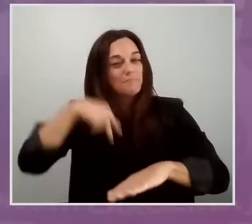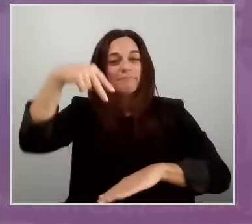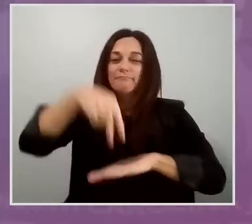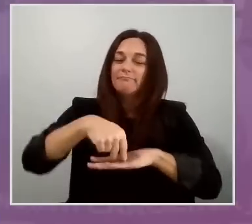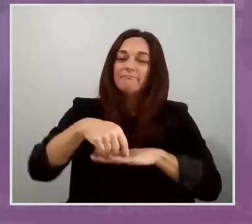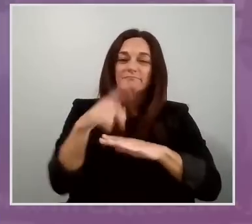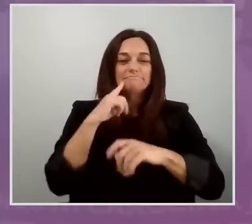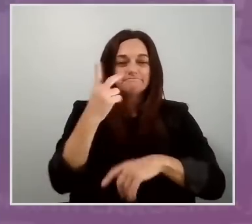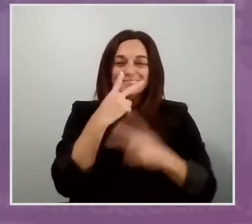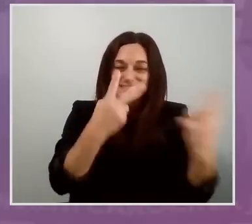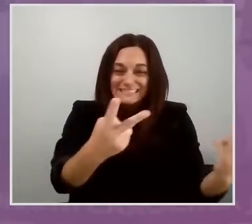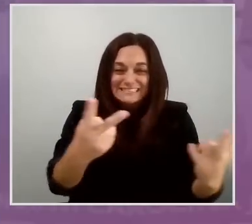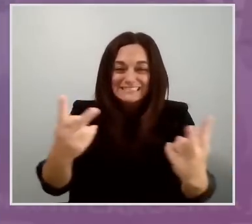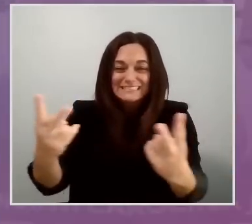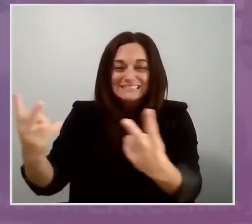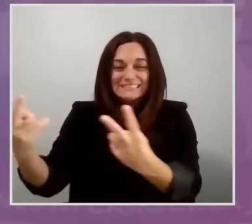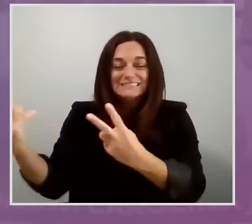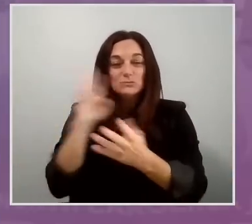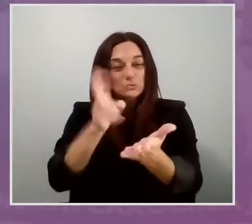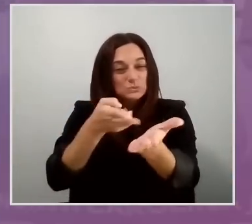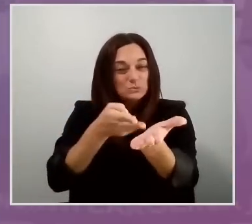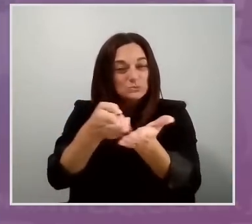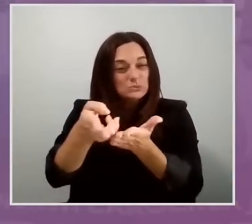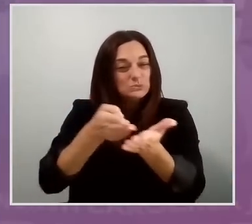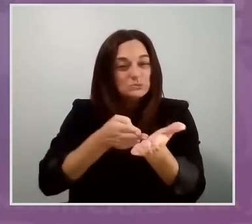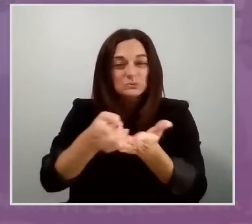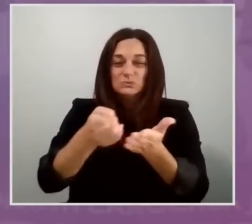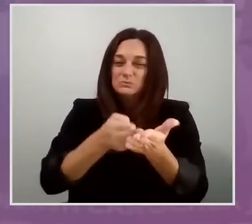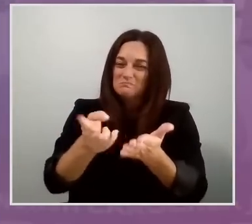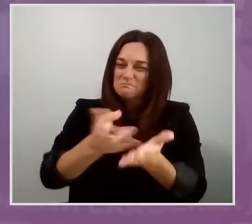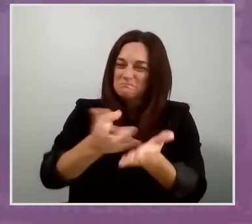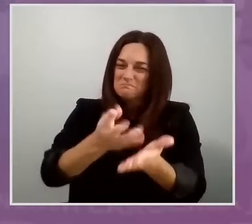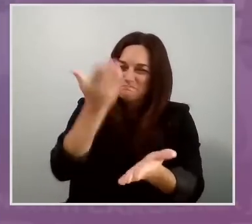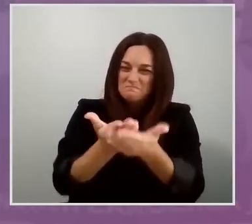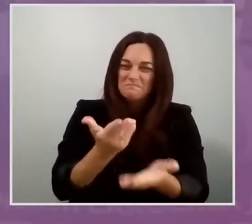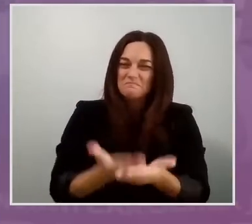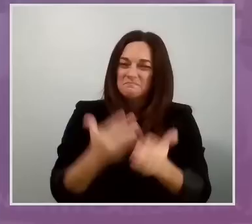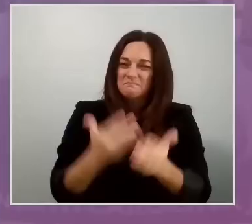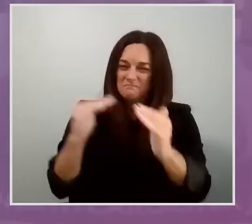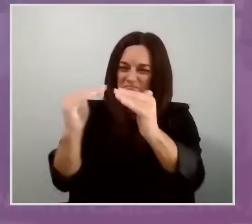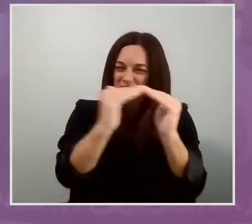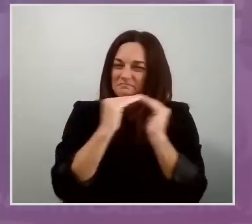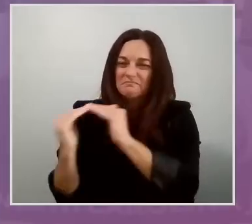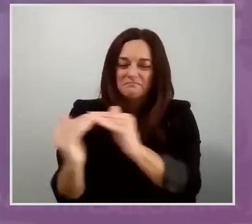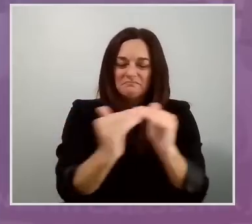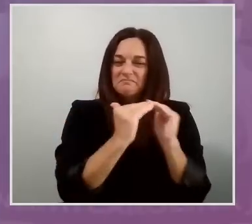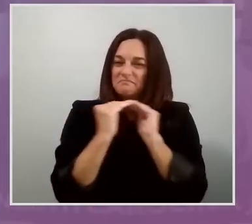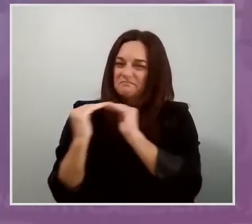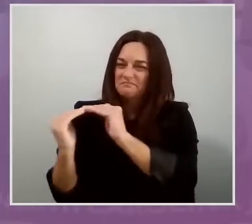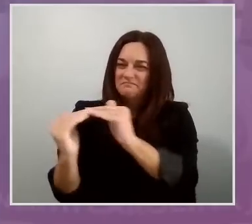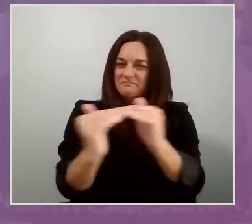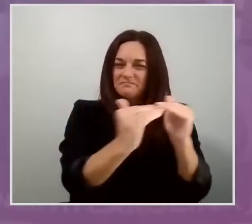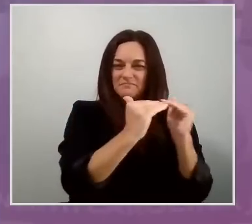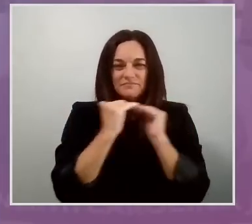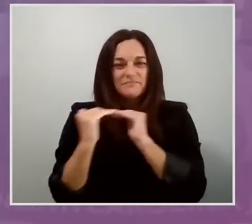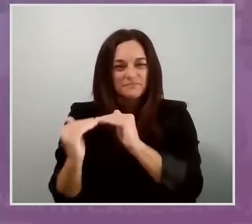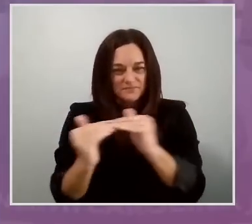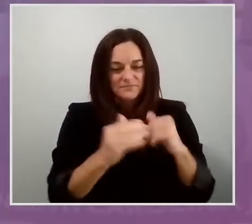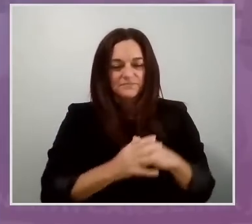DAY THIS NATION WILL RISE UP AND SEE THE TRUTH OF THIS